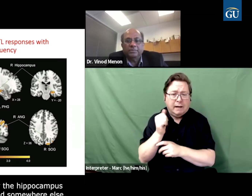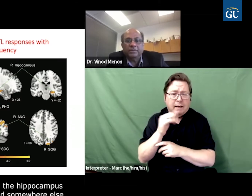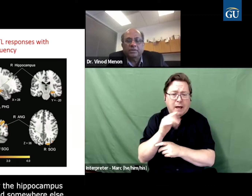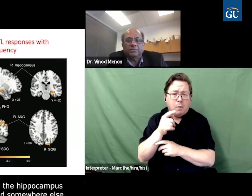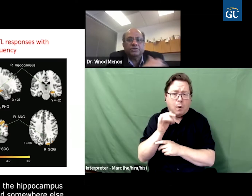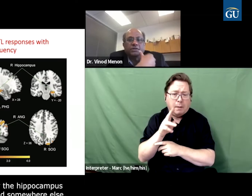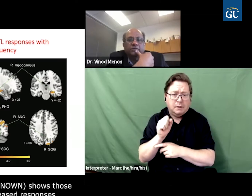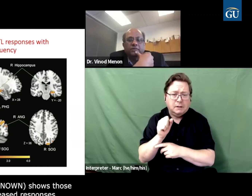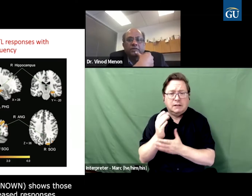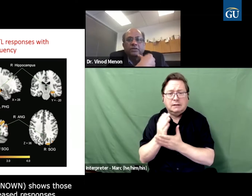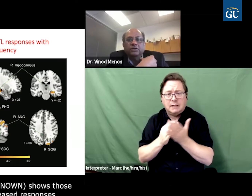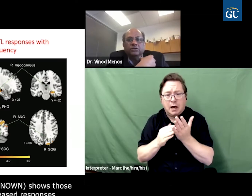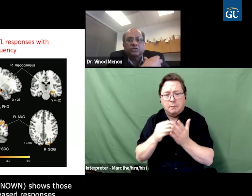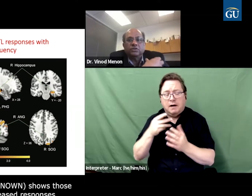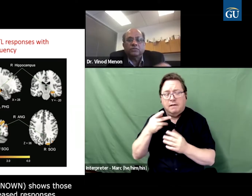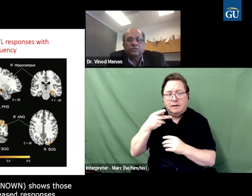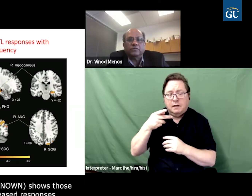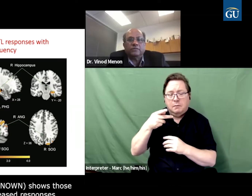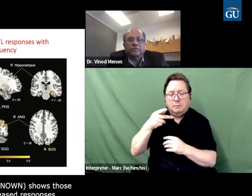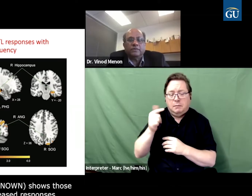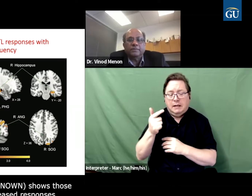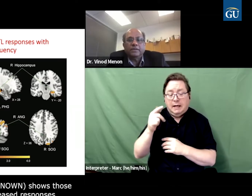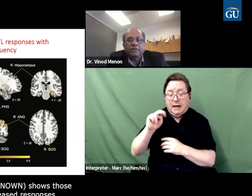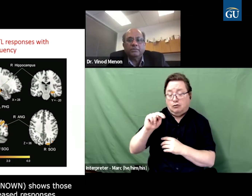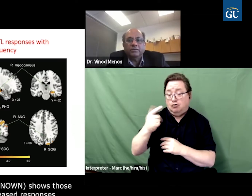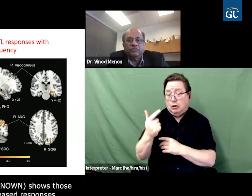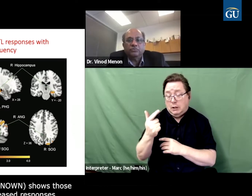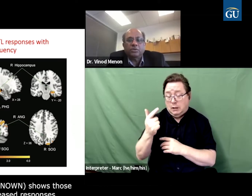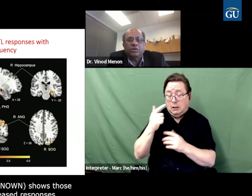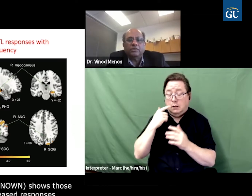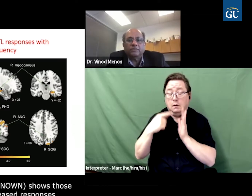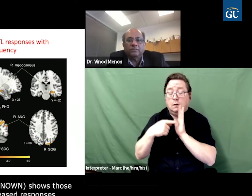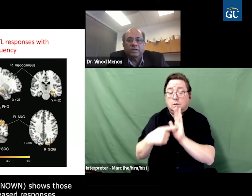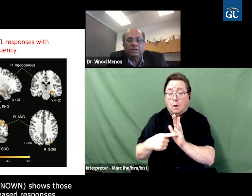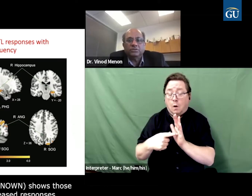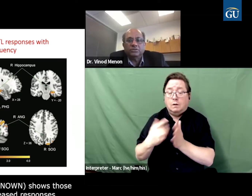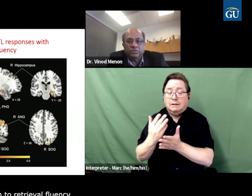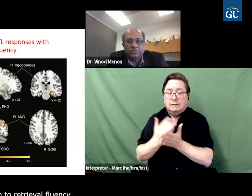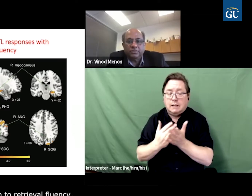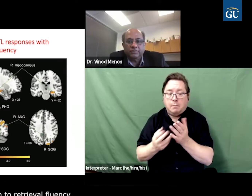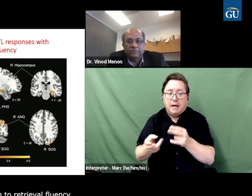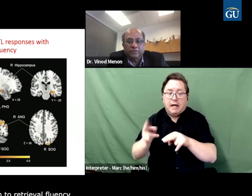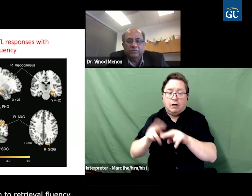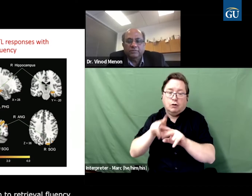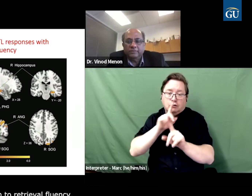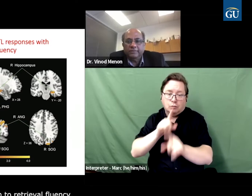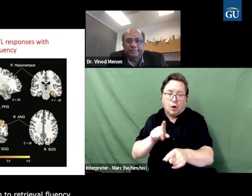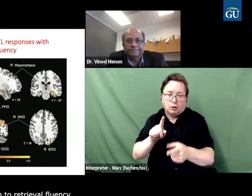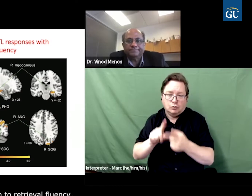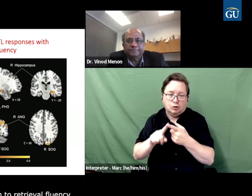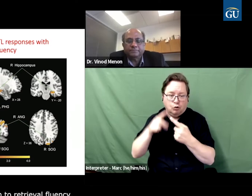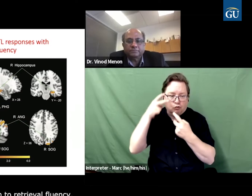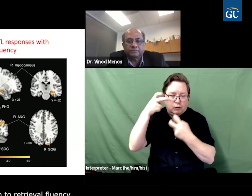somewhat also the para the chemical gyrus shows this increased response in relation to